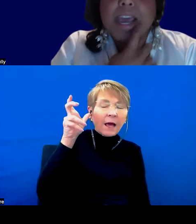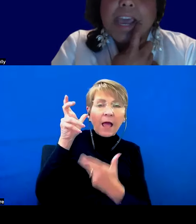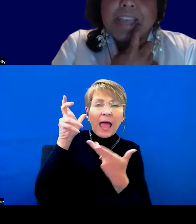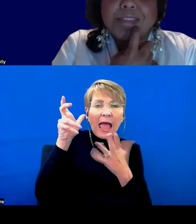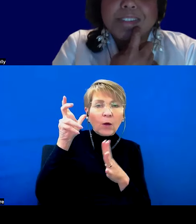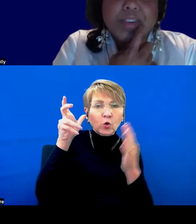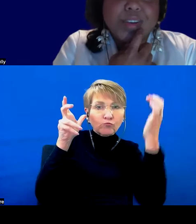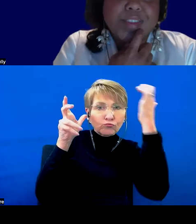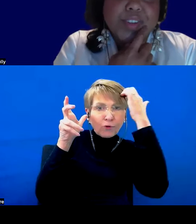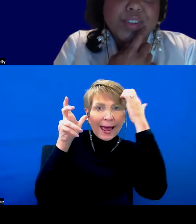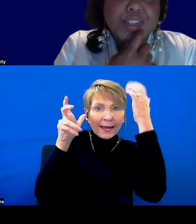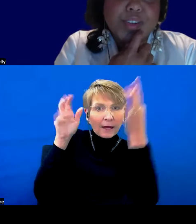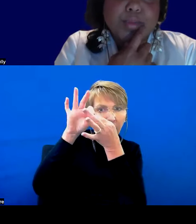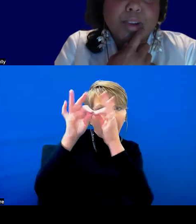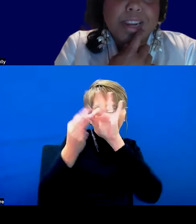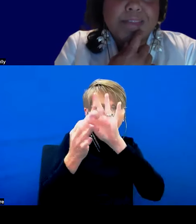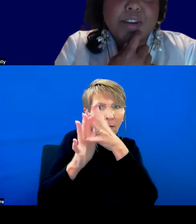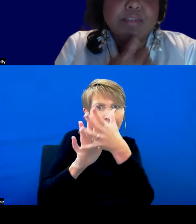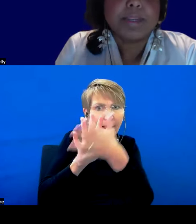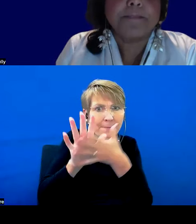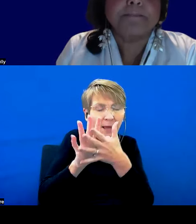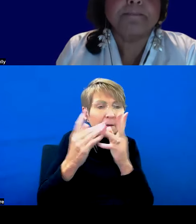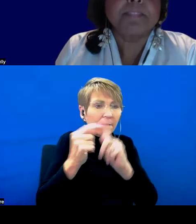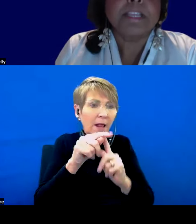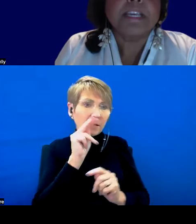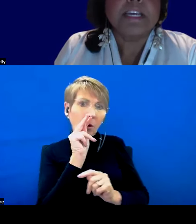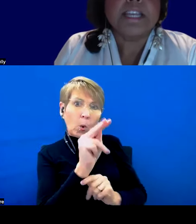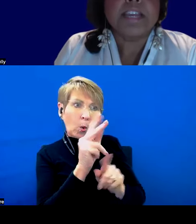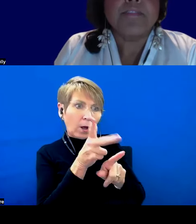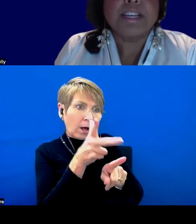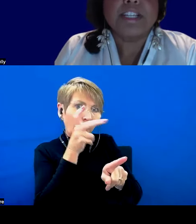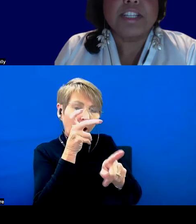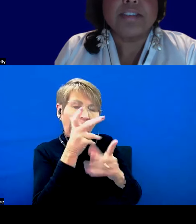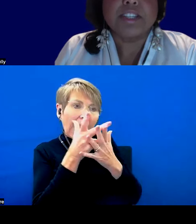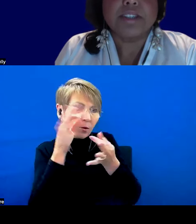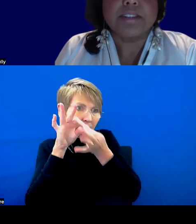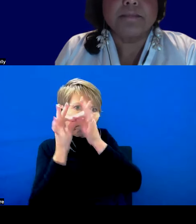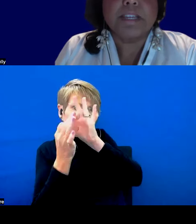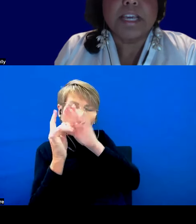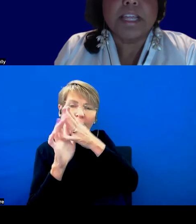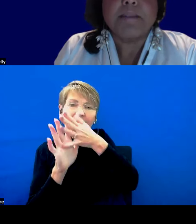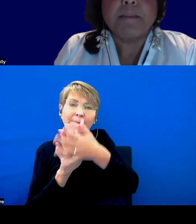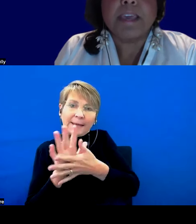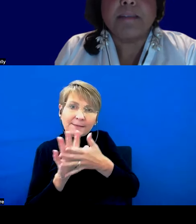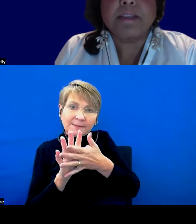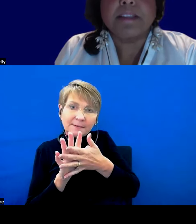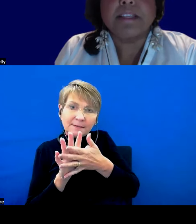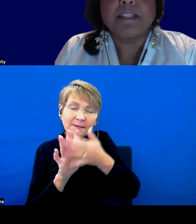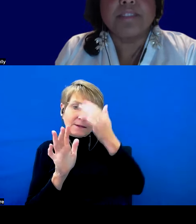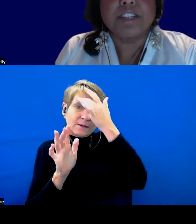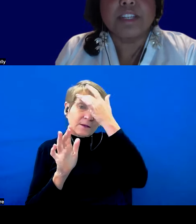as a result of neurological brain involvement. So in relation to vision, the impairment to vision